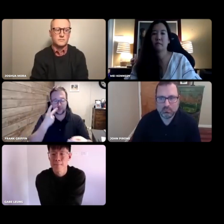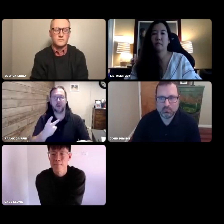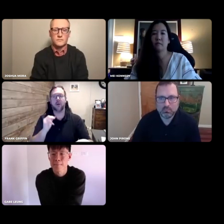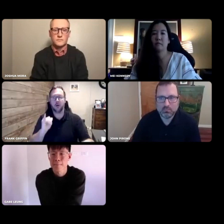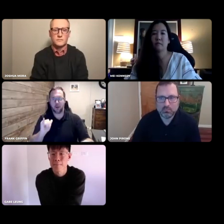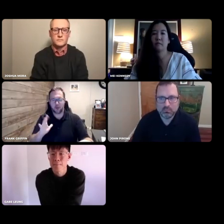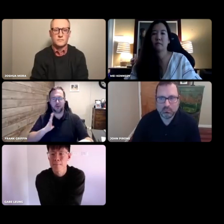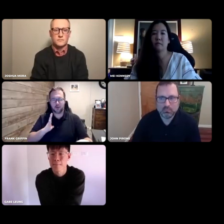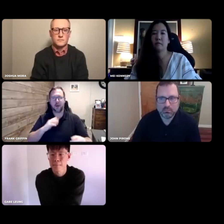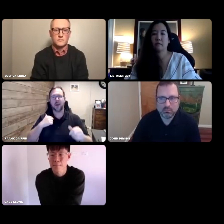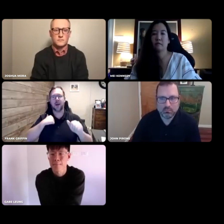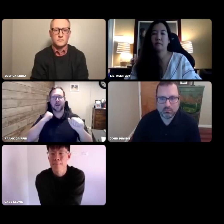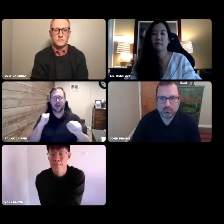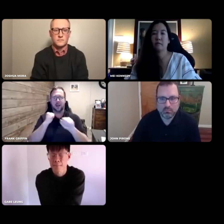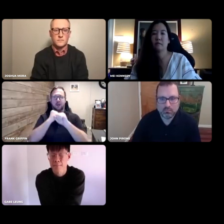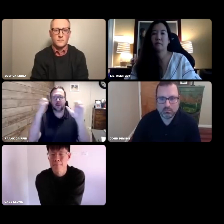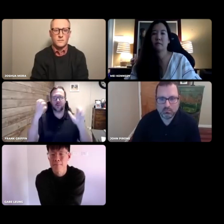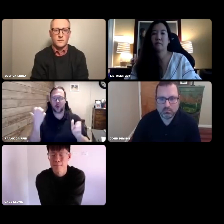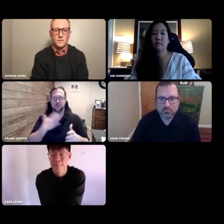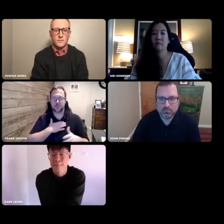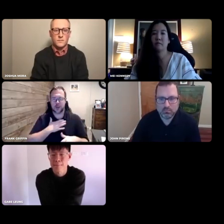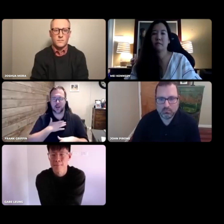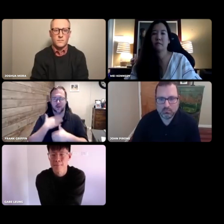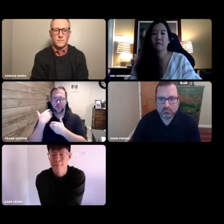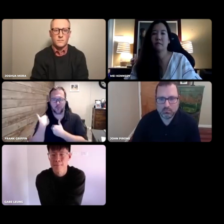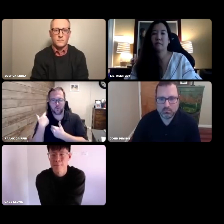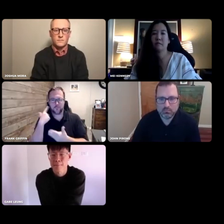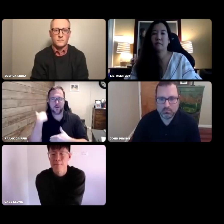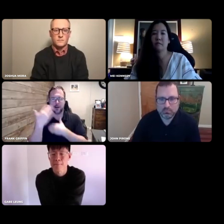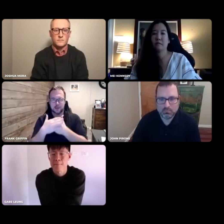Then students will see that and know what to expect.